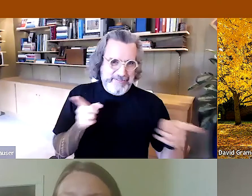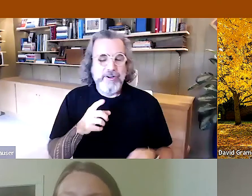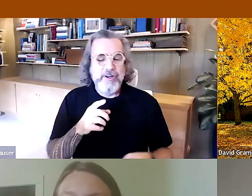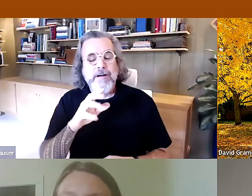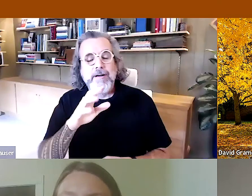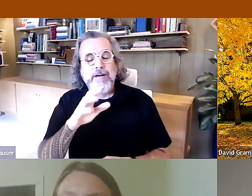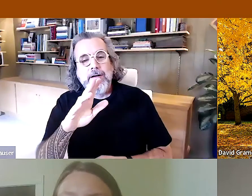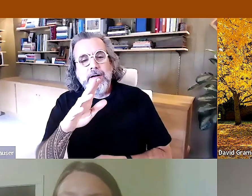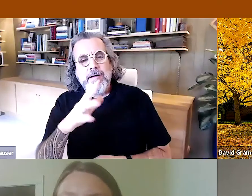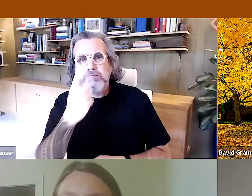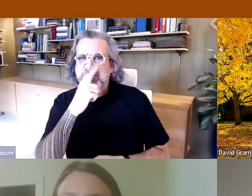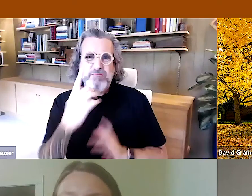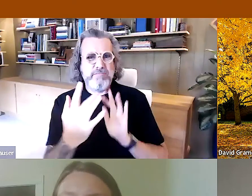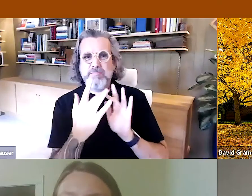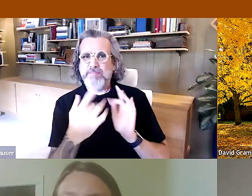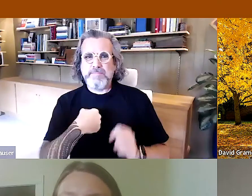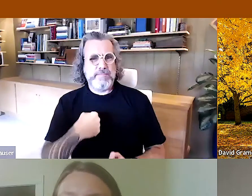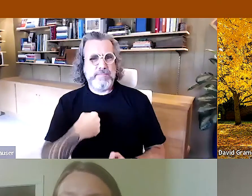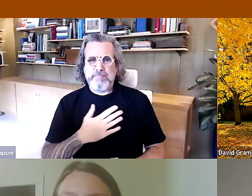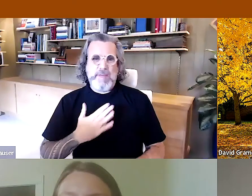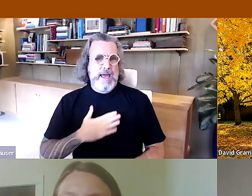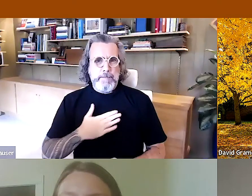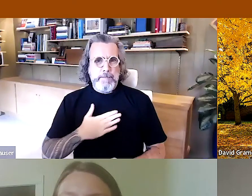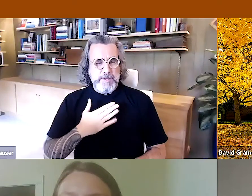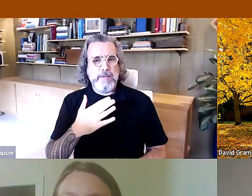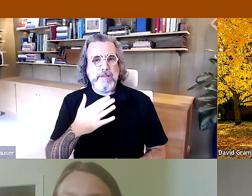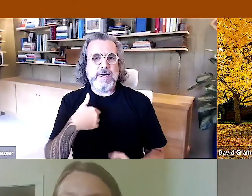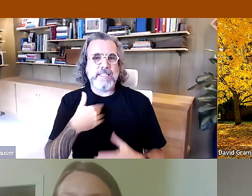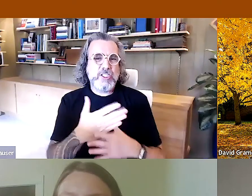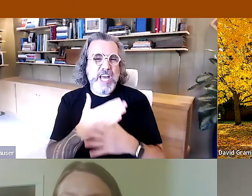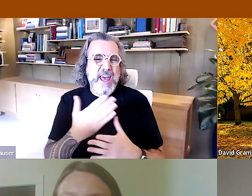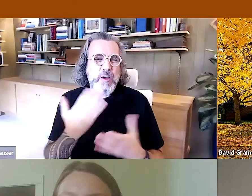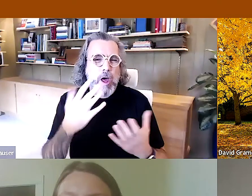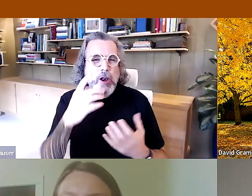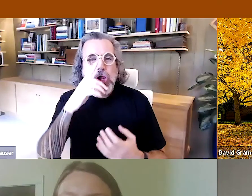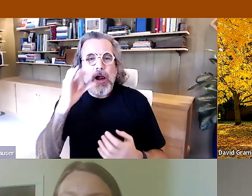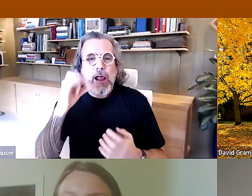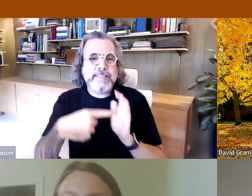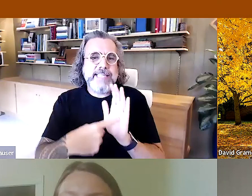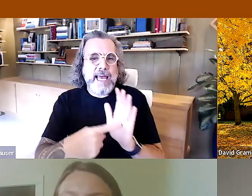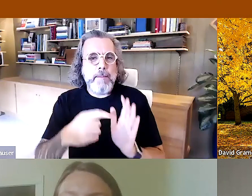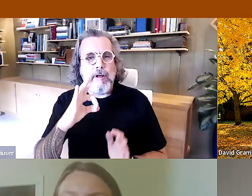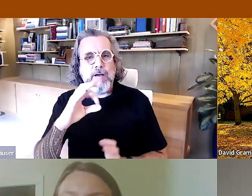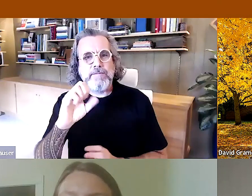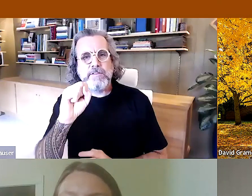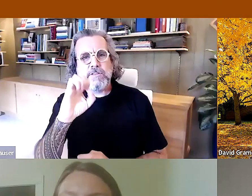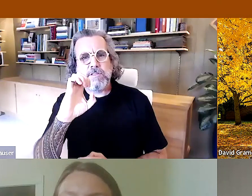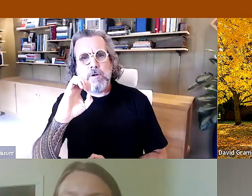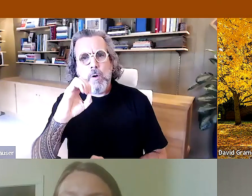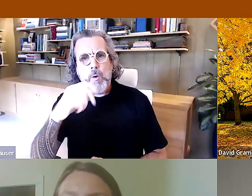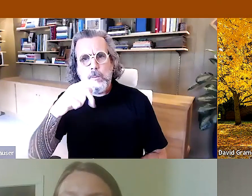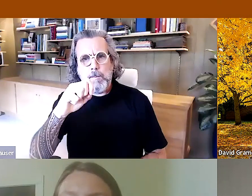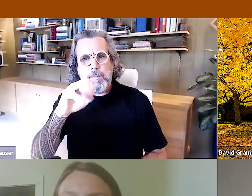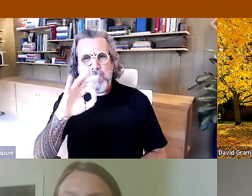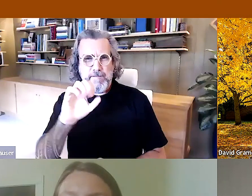either be the recipient of or be the primary for a subcontract, please be in touch with me.